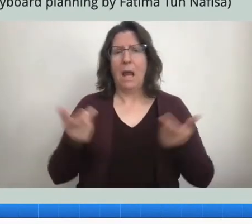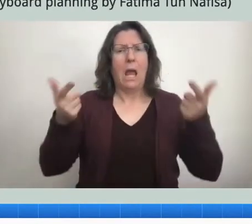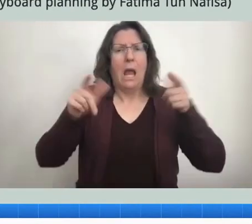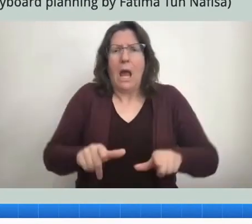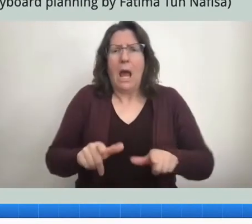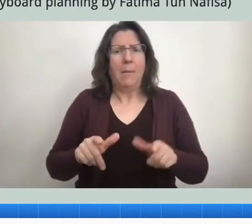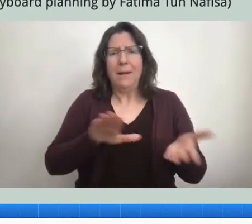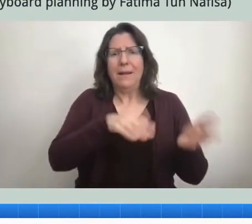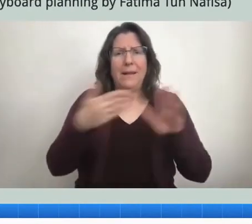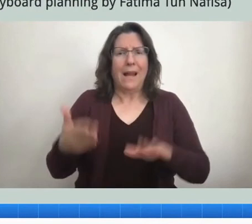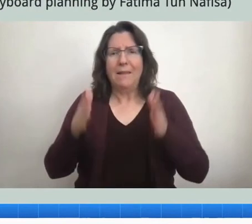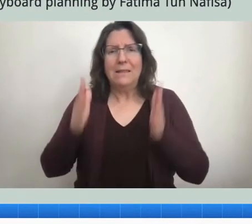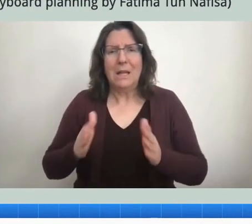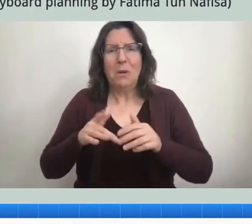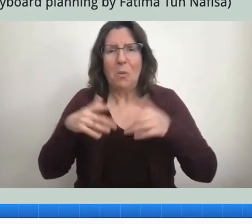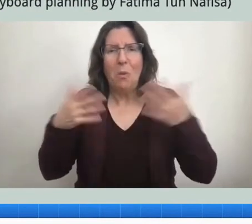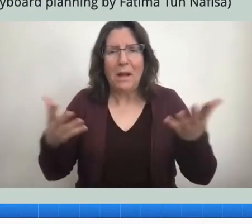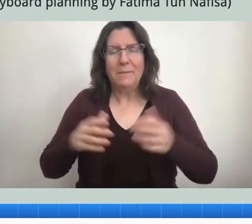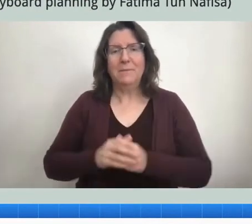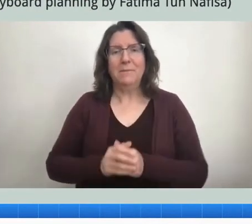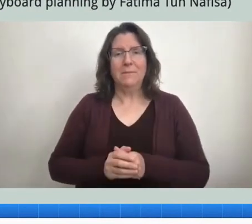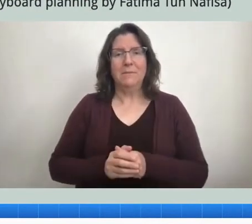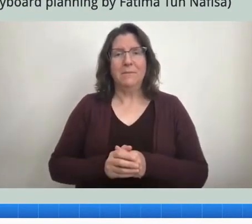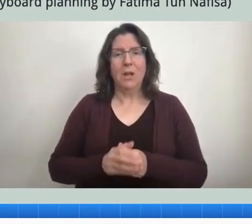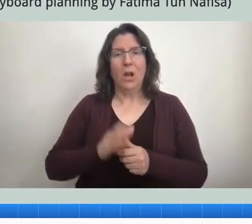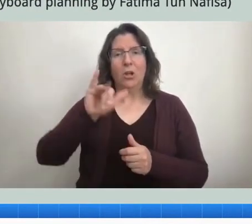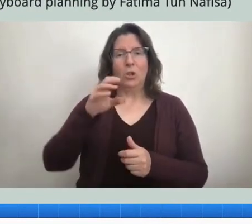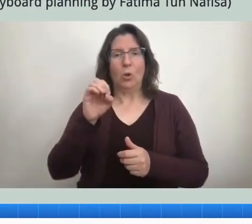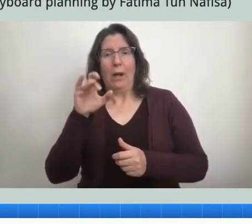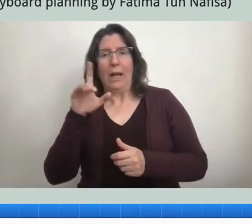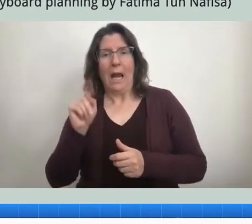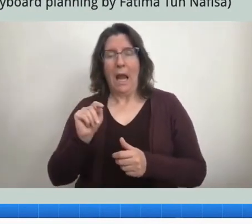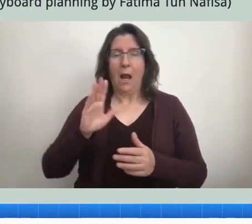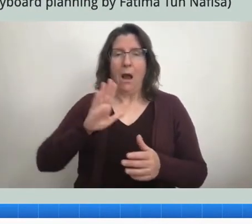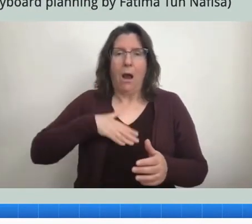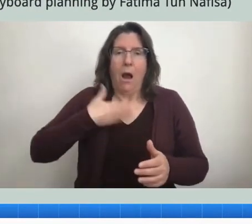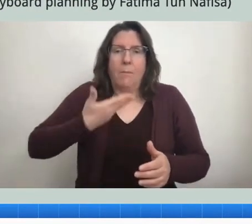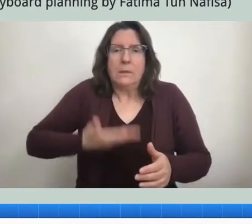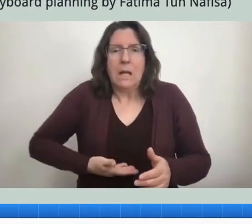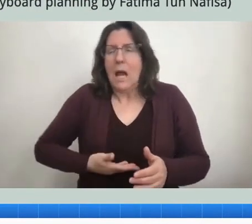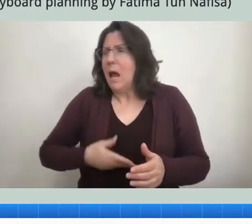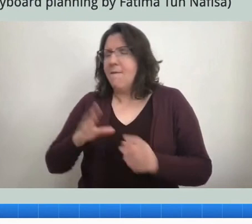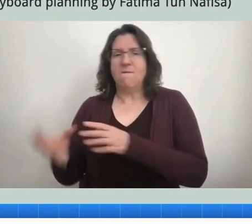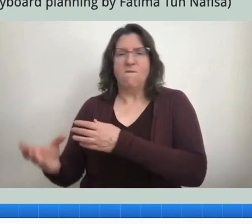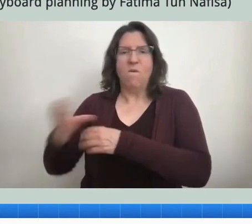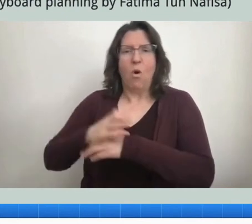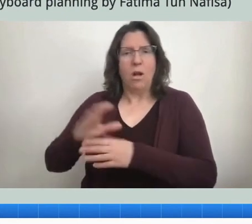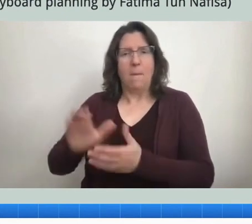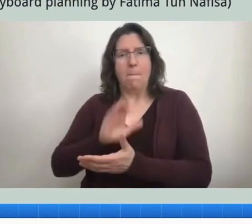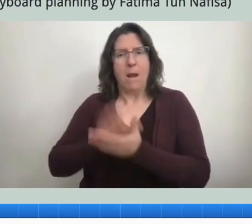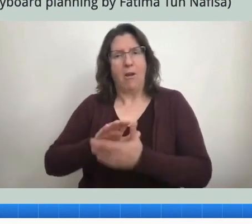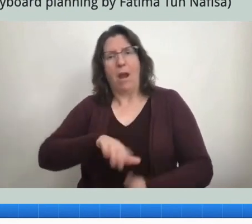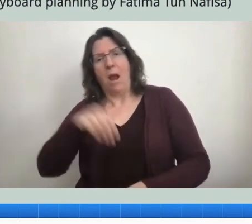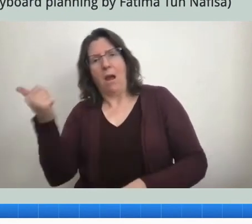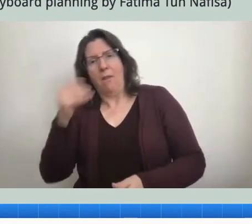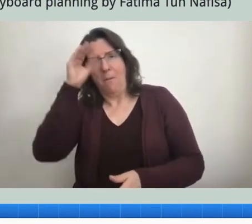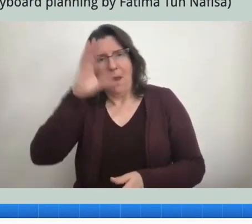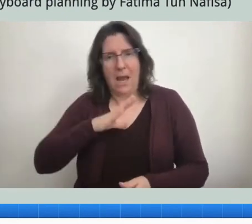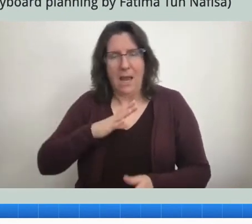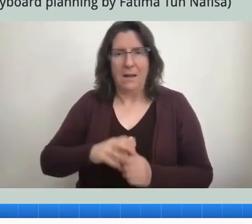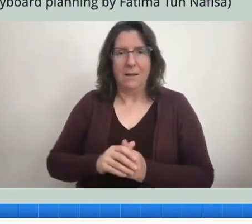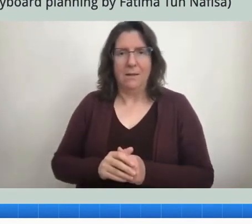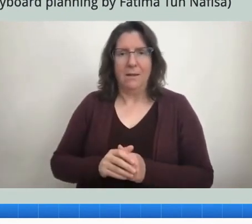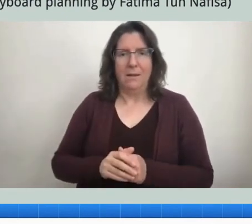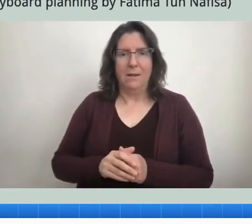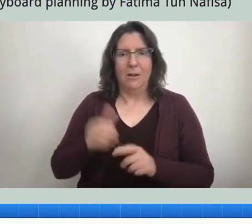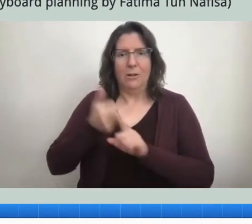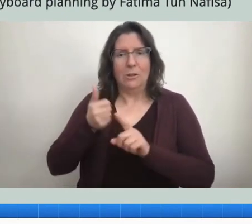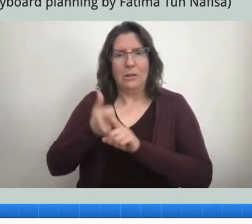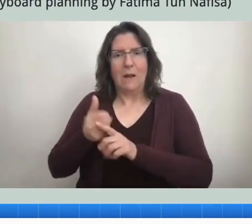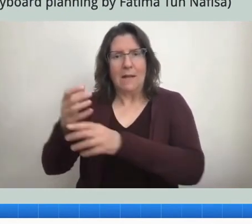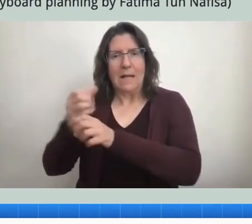You're all familiar with it. The salient points are that Juliet is upset at being forced to marry another man.